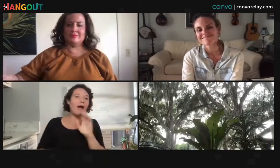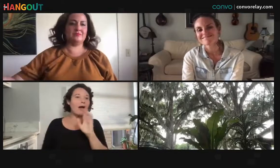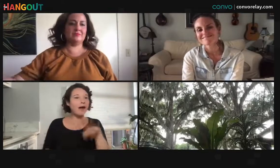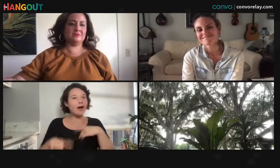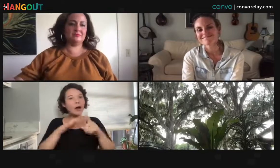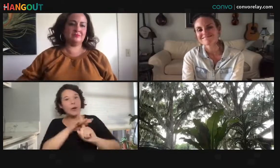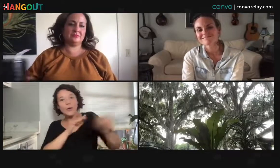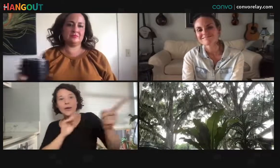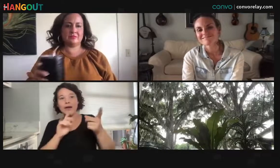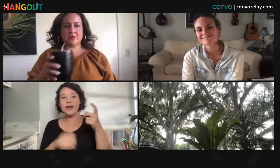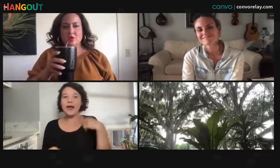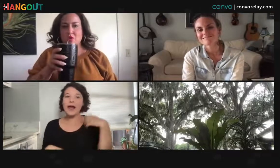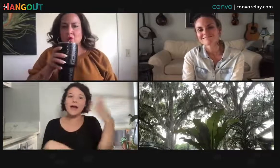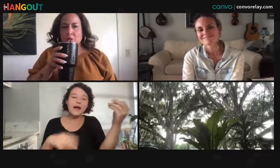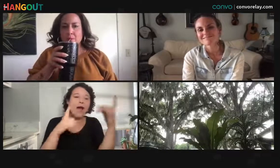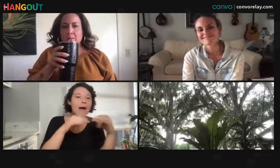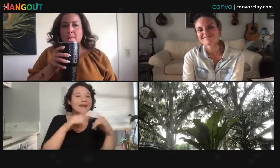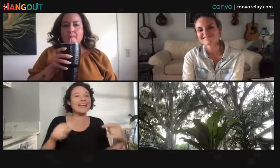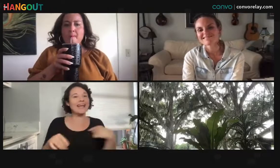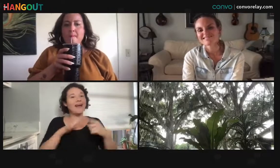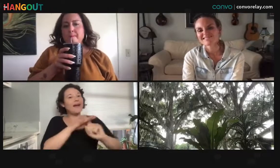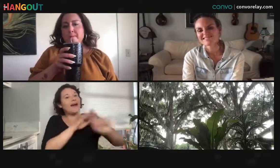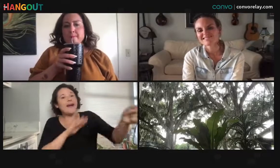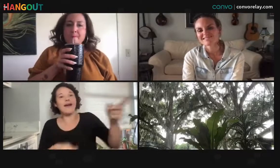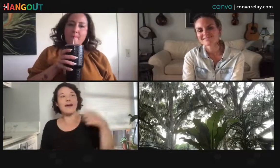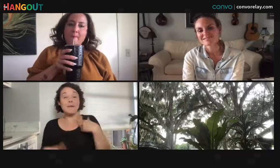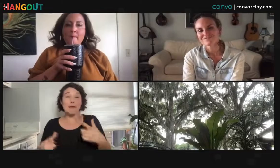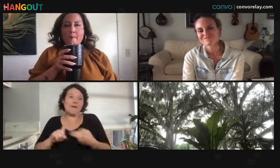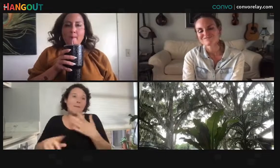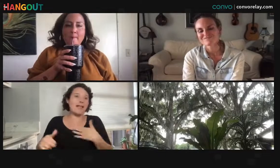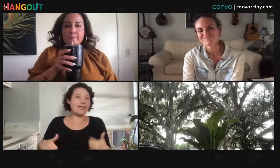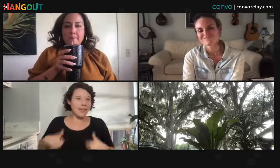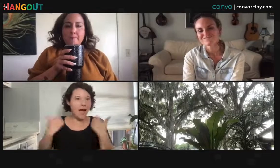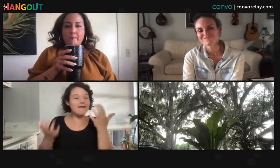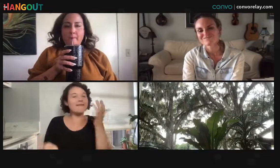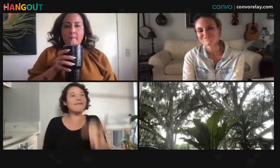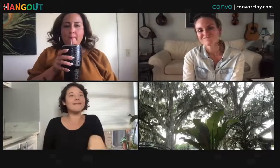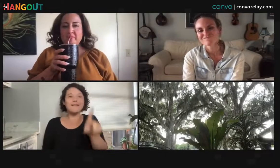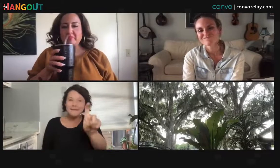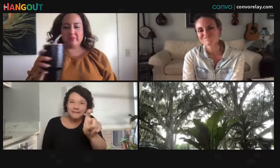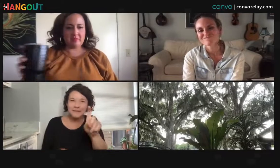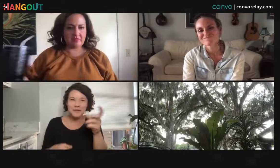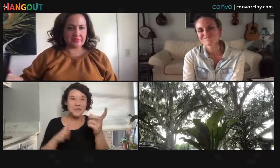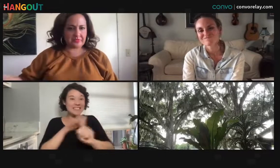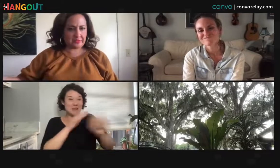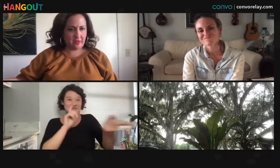share including myself sometime people saying things like oh i really need to get away i want to go camping you know i want to